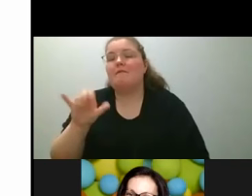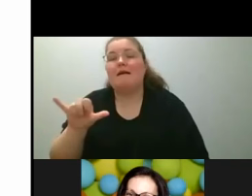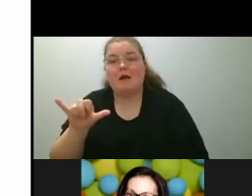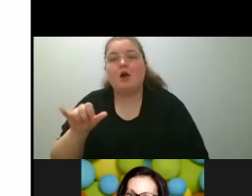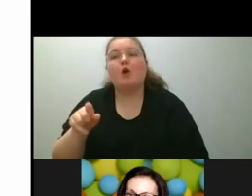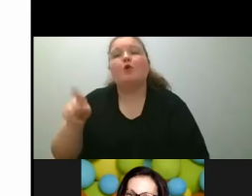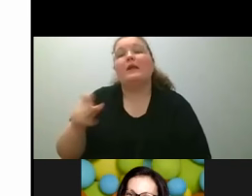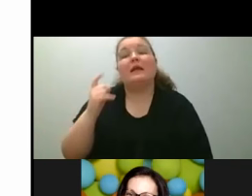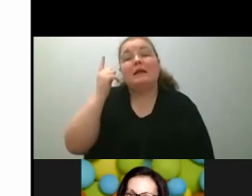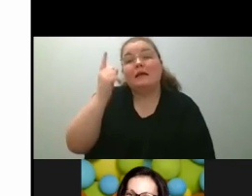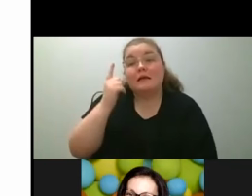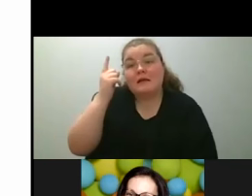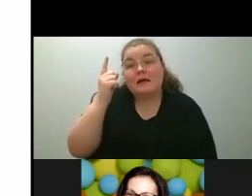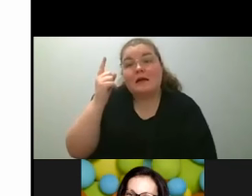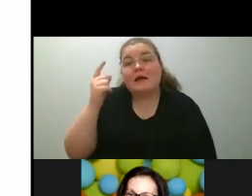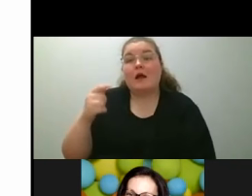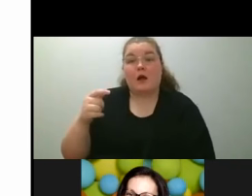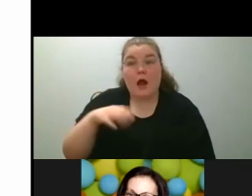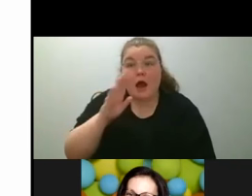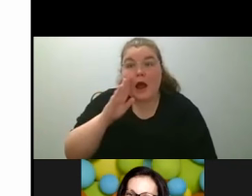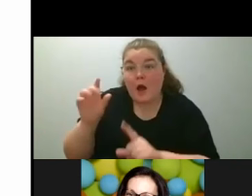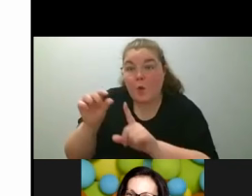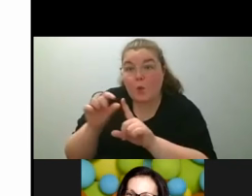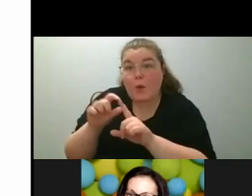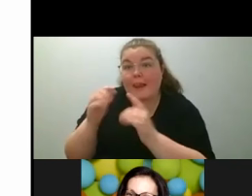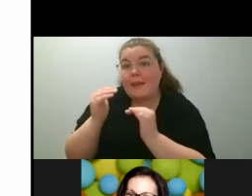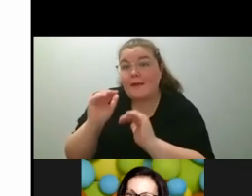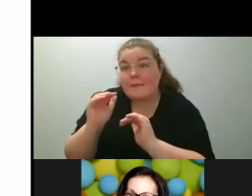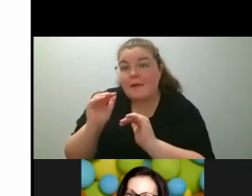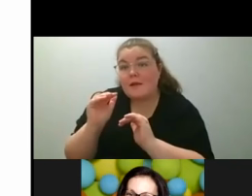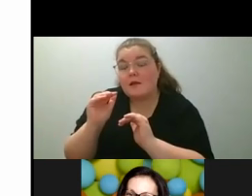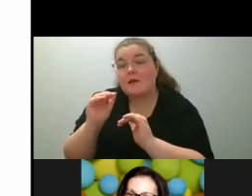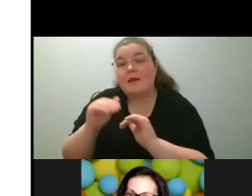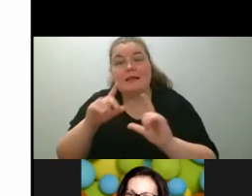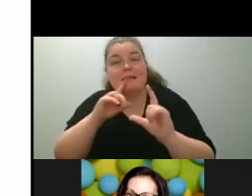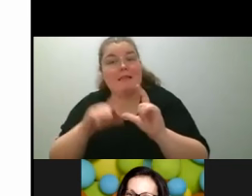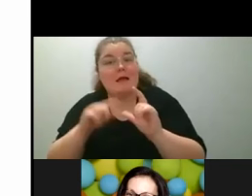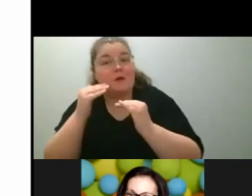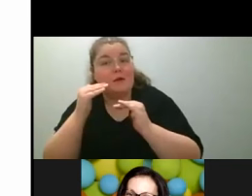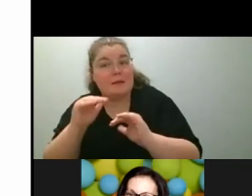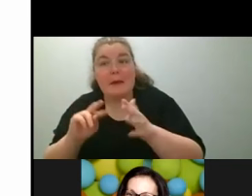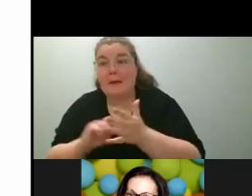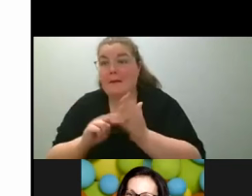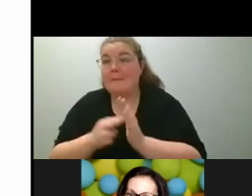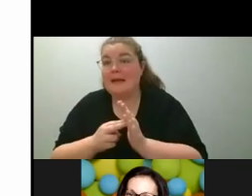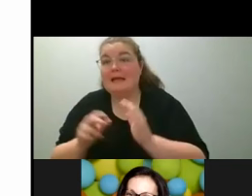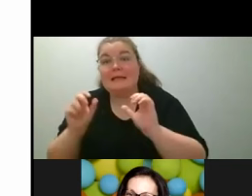are there a character or word limit? And to what extent do we have control over expanding or contracting those as needed?